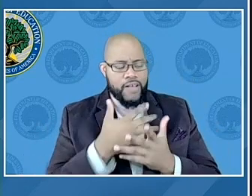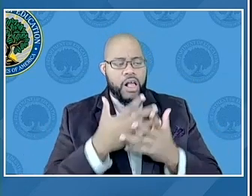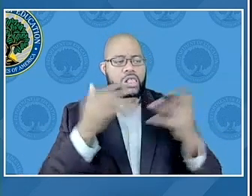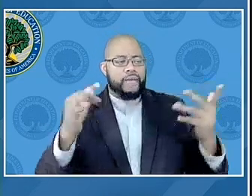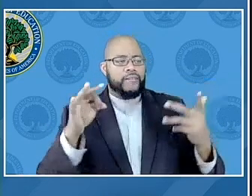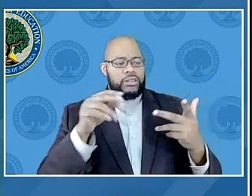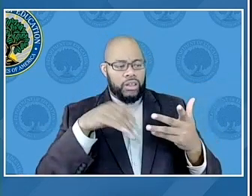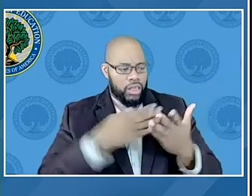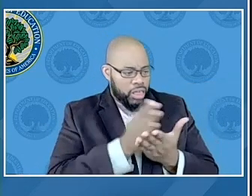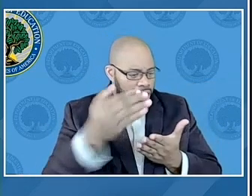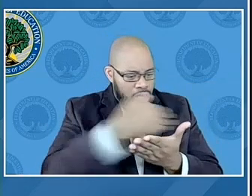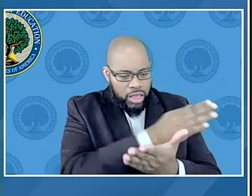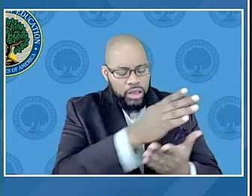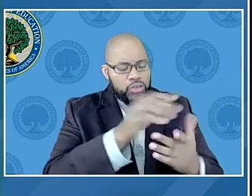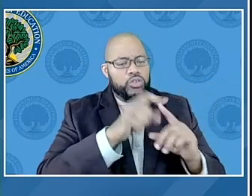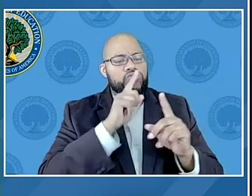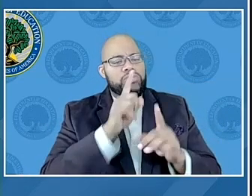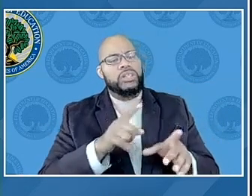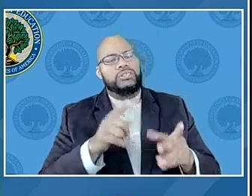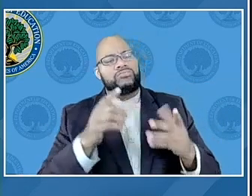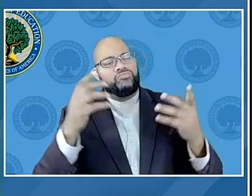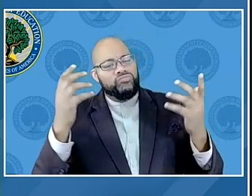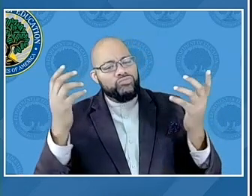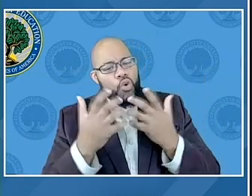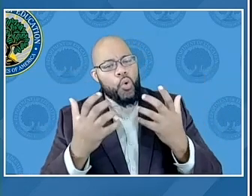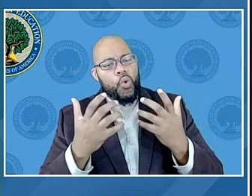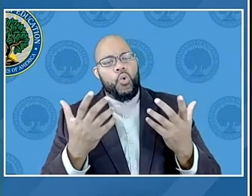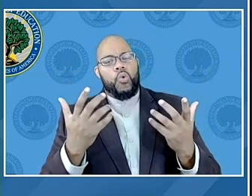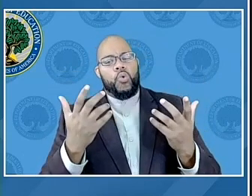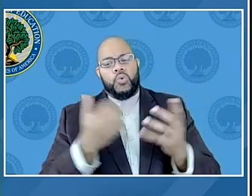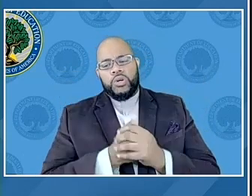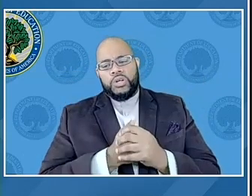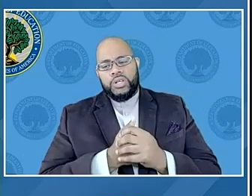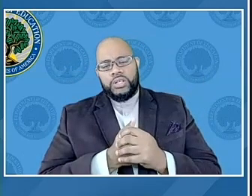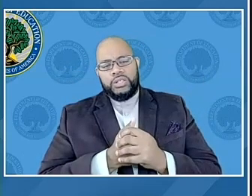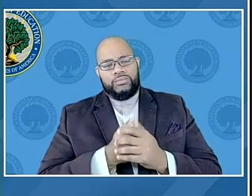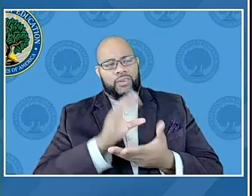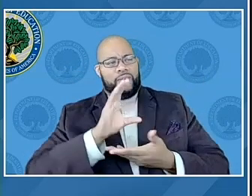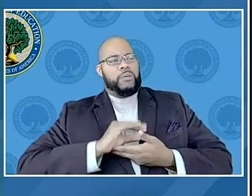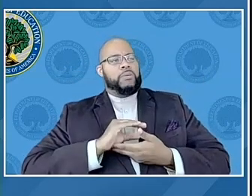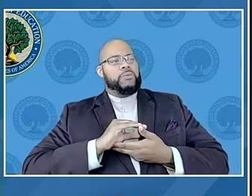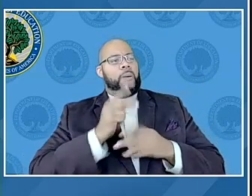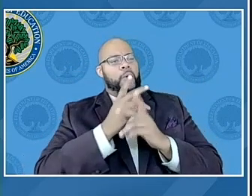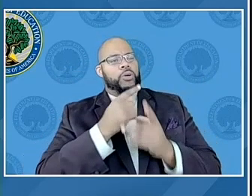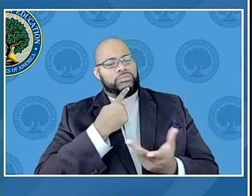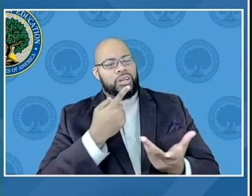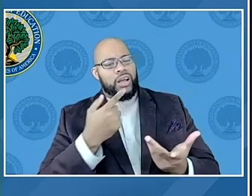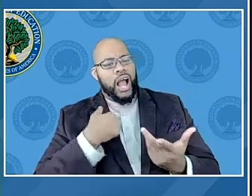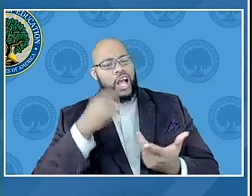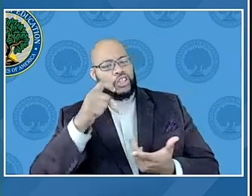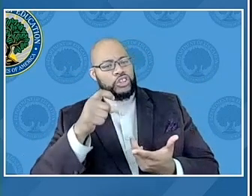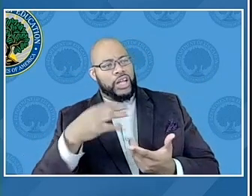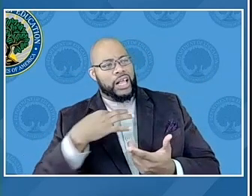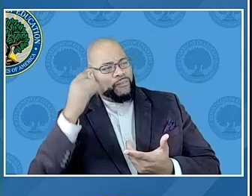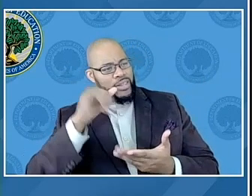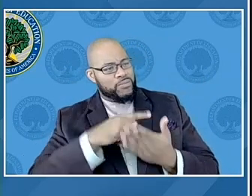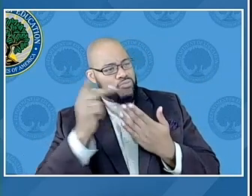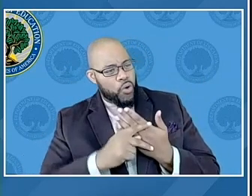And so it is incredibly demoralizing for borrowers who say, I should be eligible for this program. I was defrauded by my